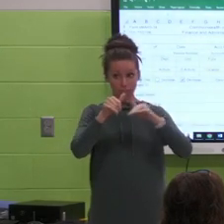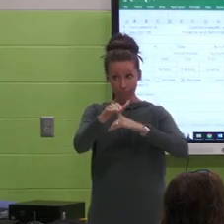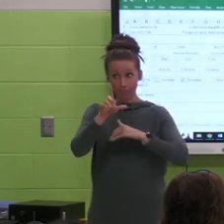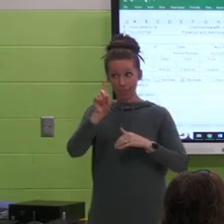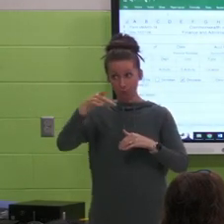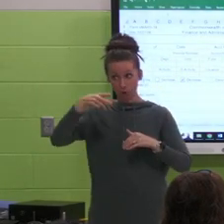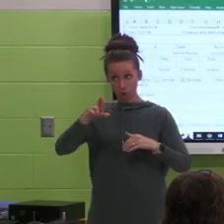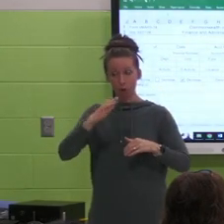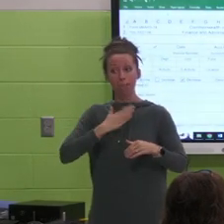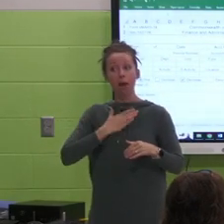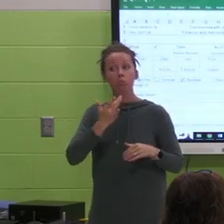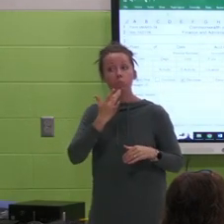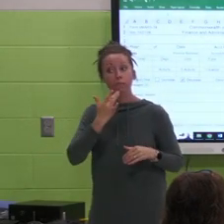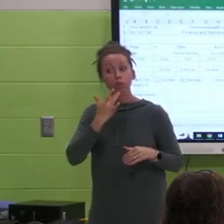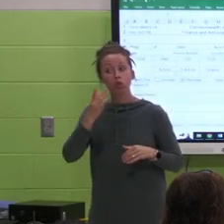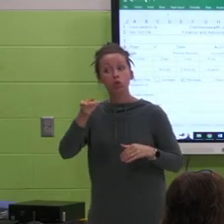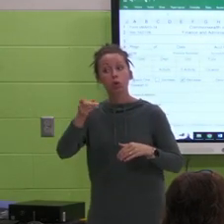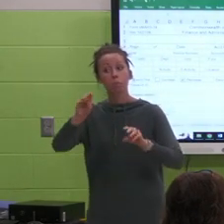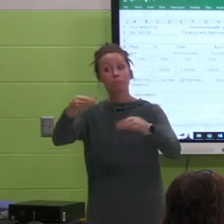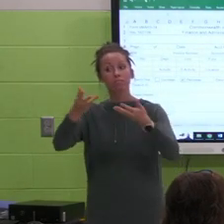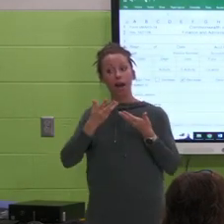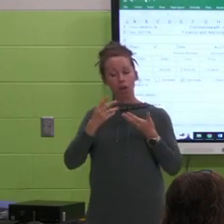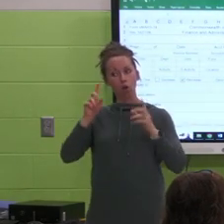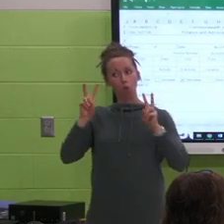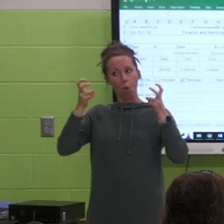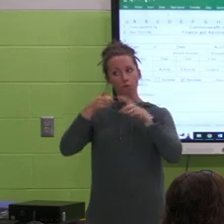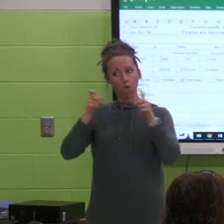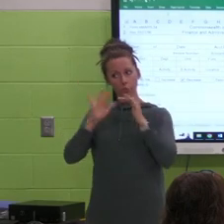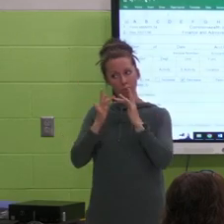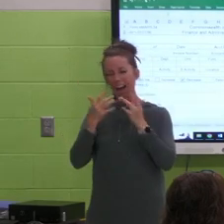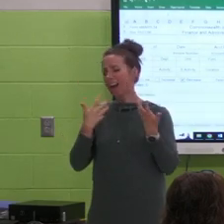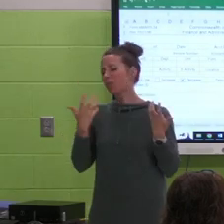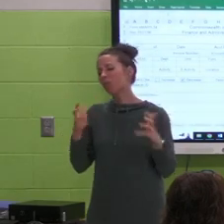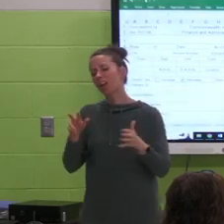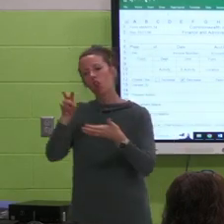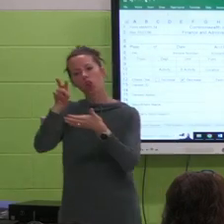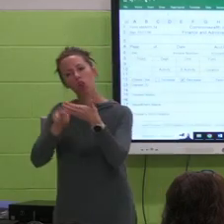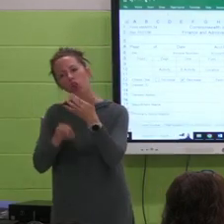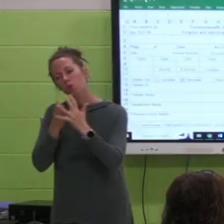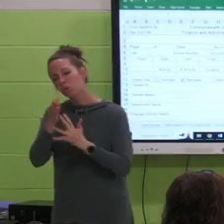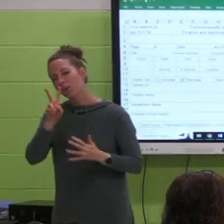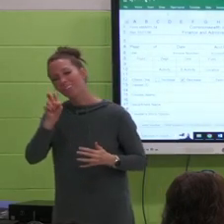a quote from a website I do not want to have to go look through your vendors and provide well I